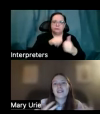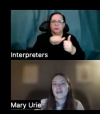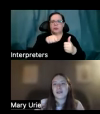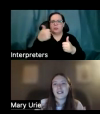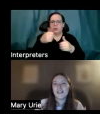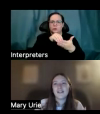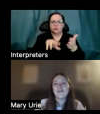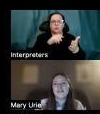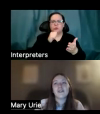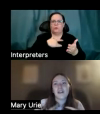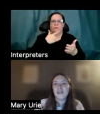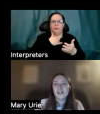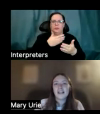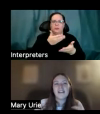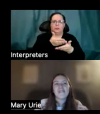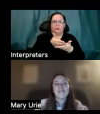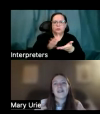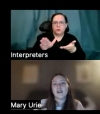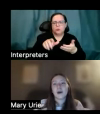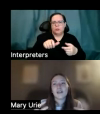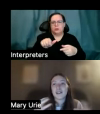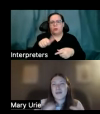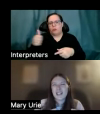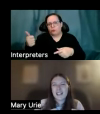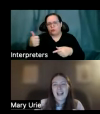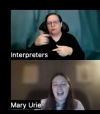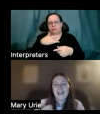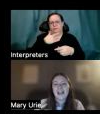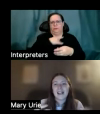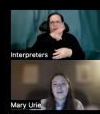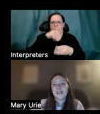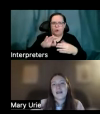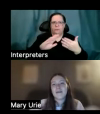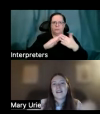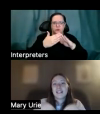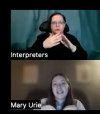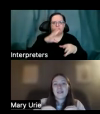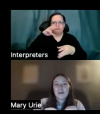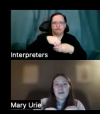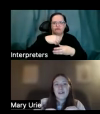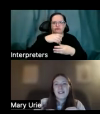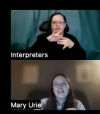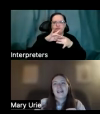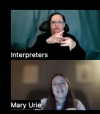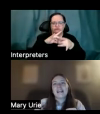excluded, they don't feel other, they feel like they're part of a community. And that helps them connect with people. And that